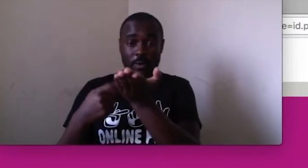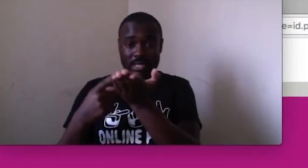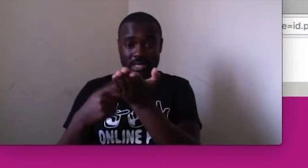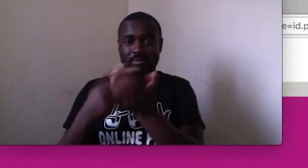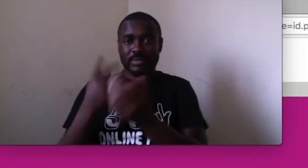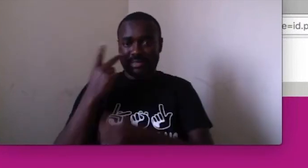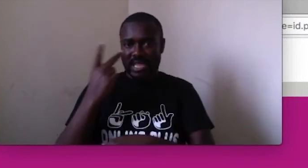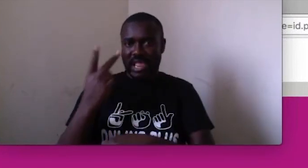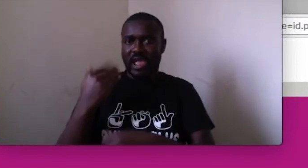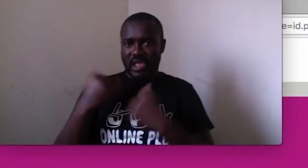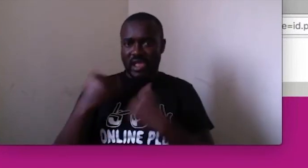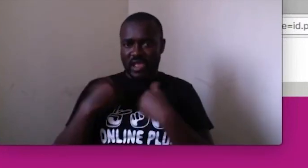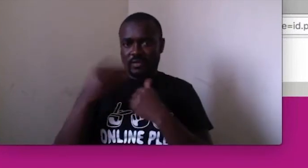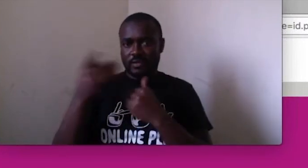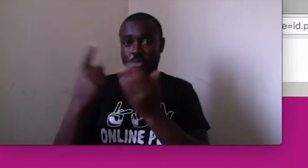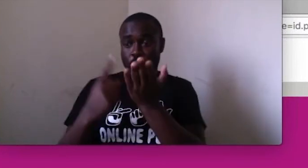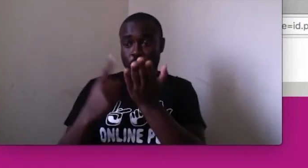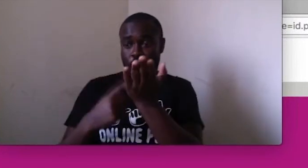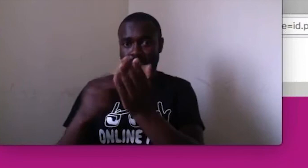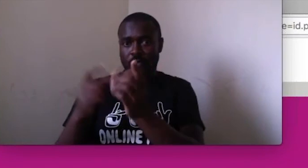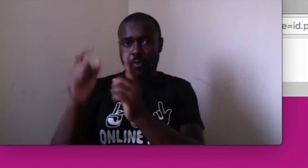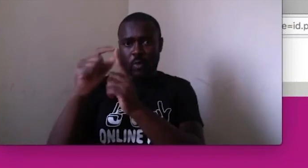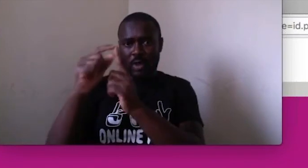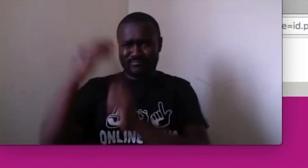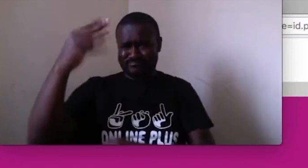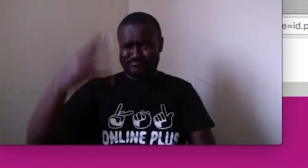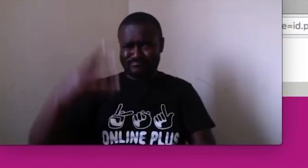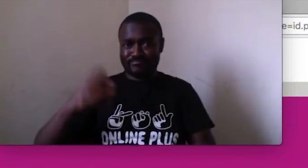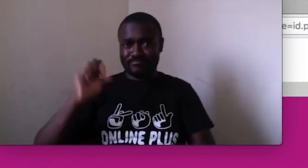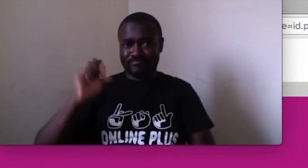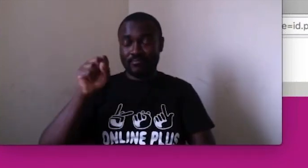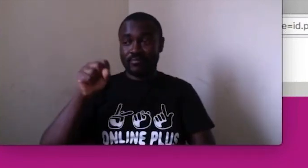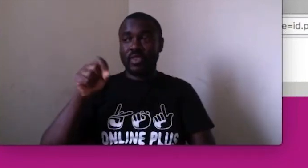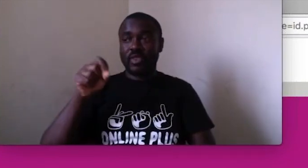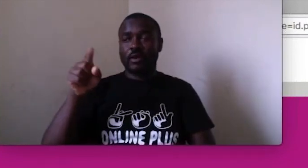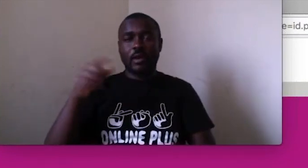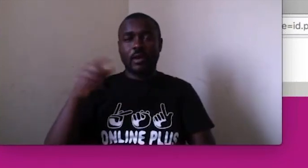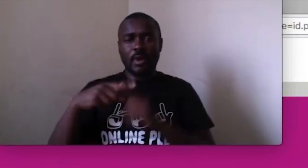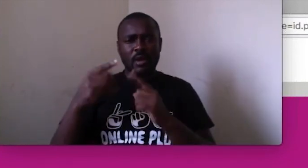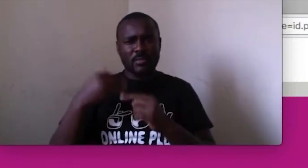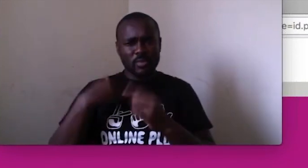because I've seen that the English words and Swahili words